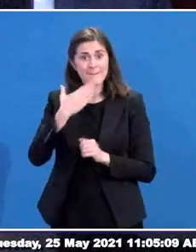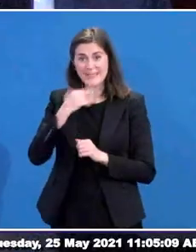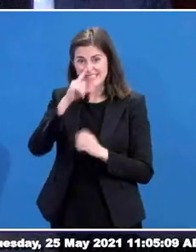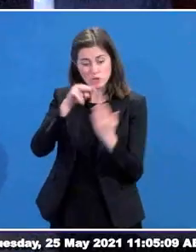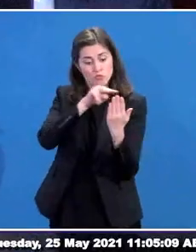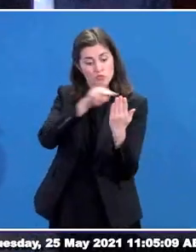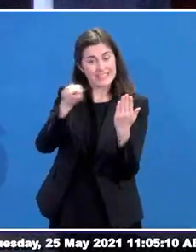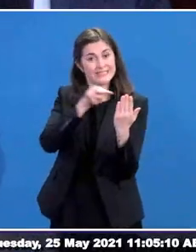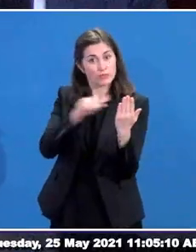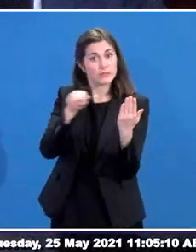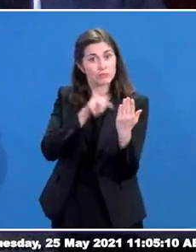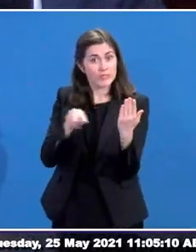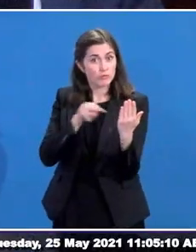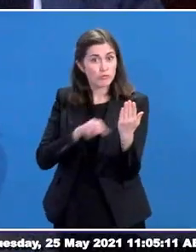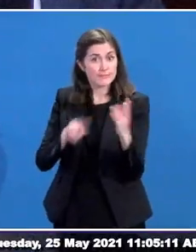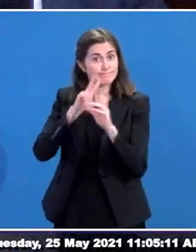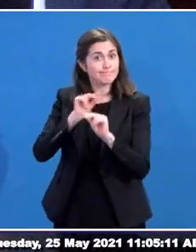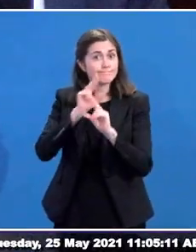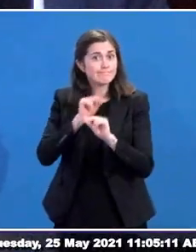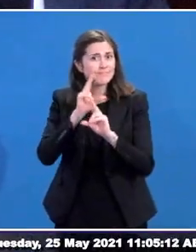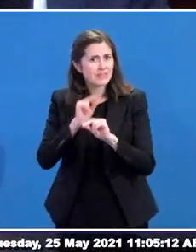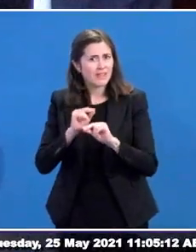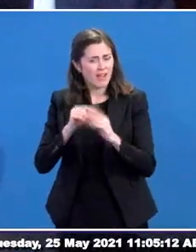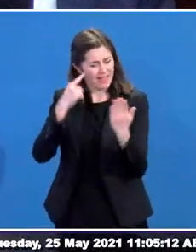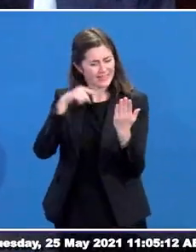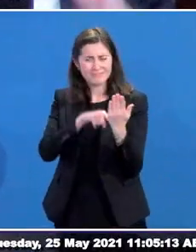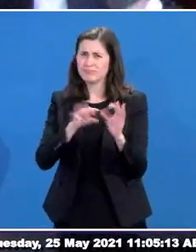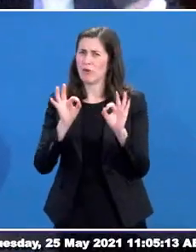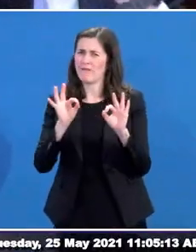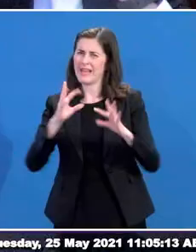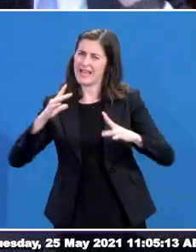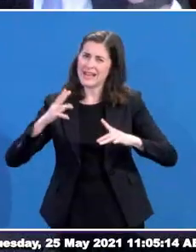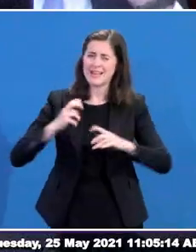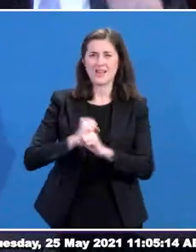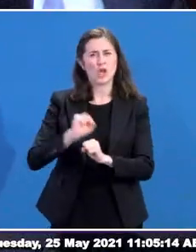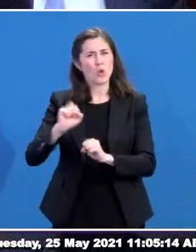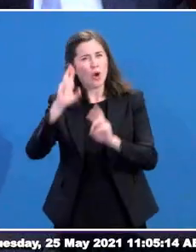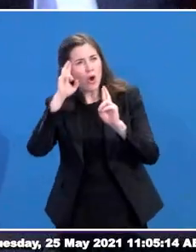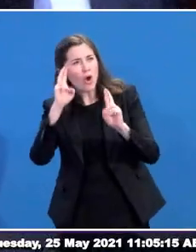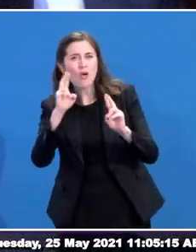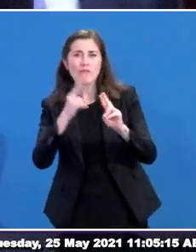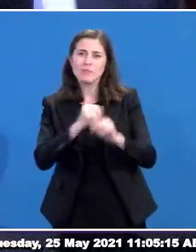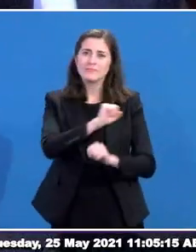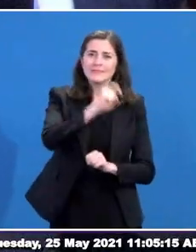because I think you really have captured what your wishes are for Melissa and her future.